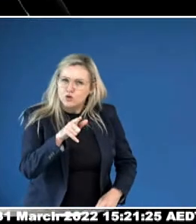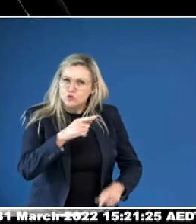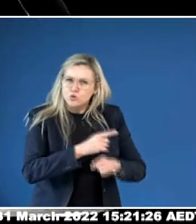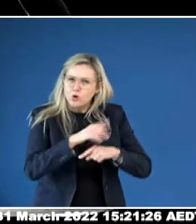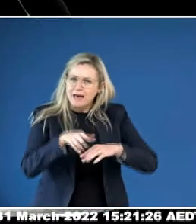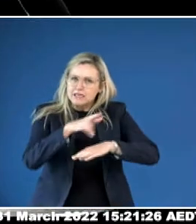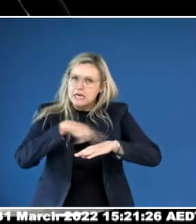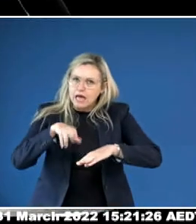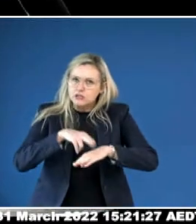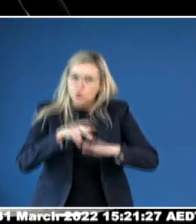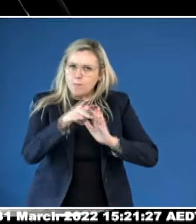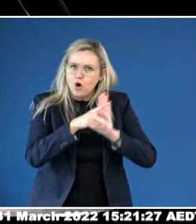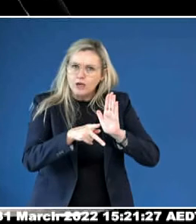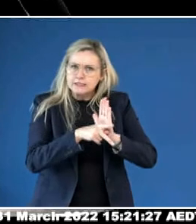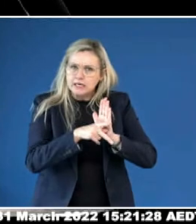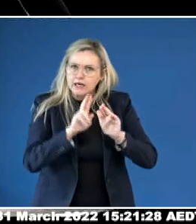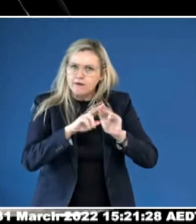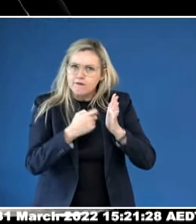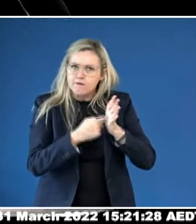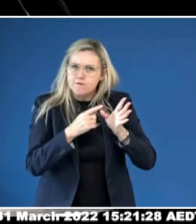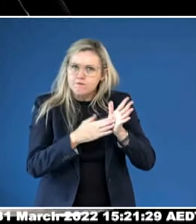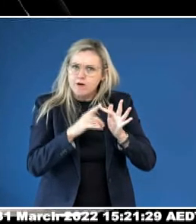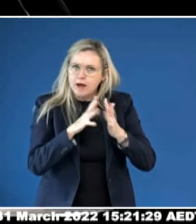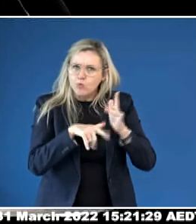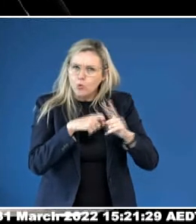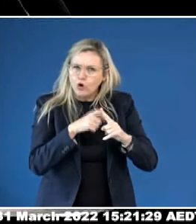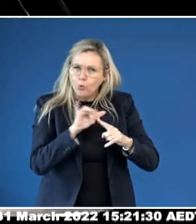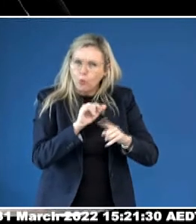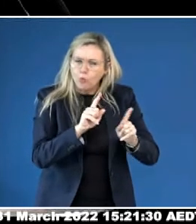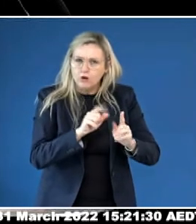policy frameworks? COMMISSIONER GALBALLY: Just in general that we've heard throughout